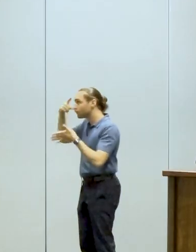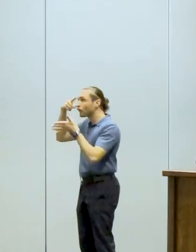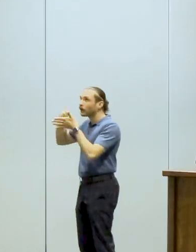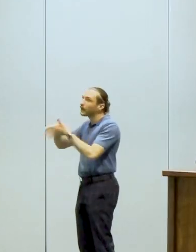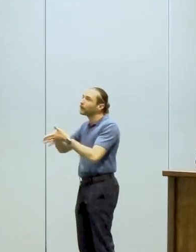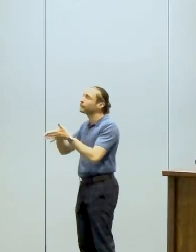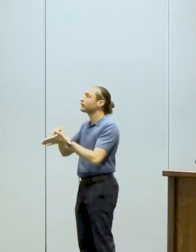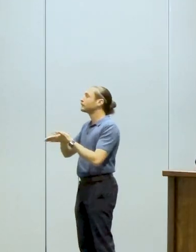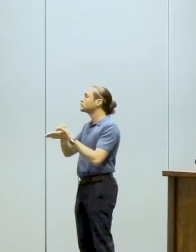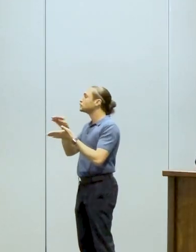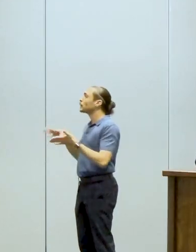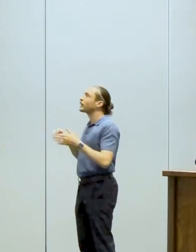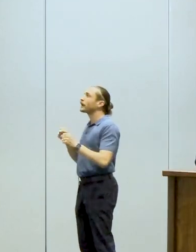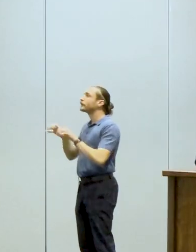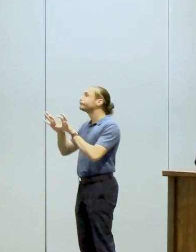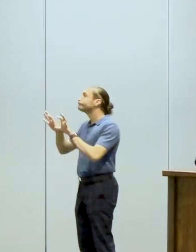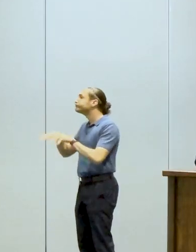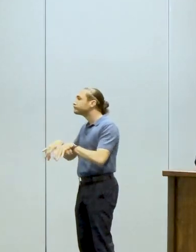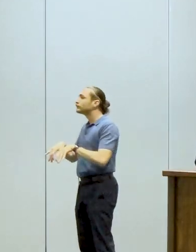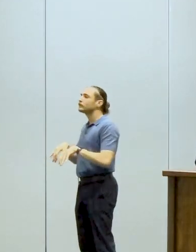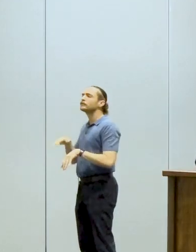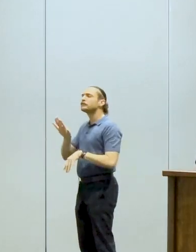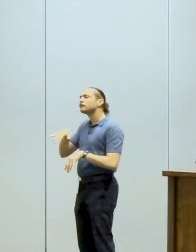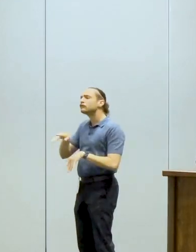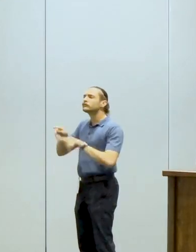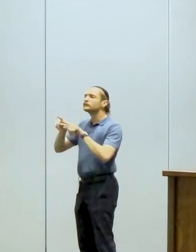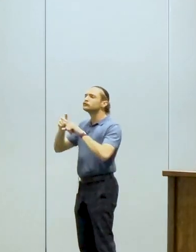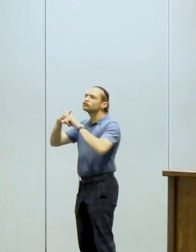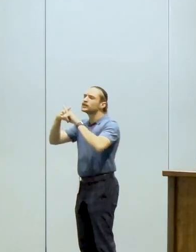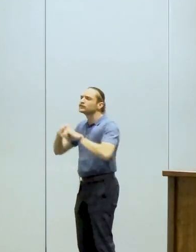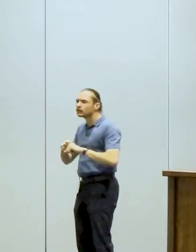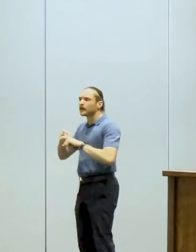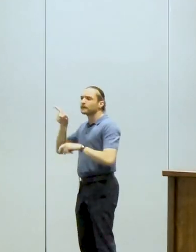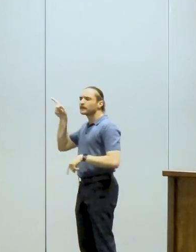along the lines of, transcribe this lecture and highlight